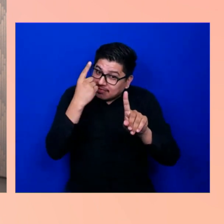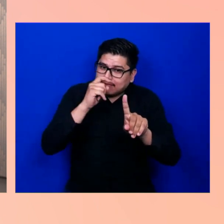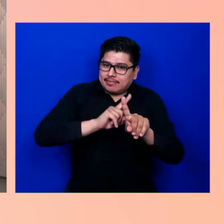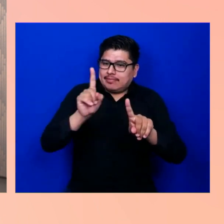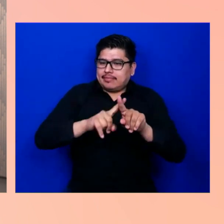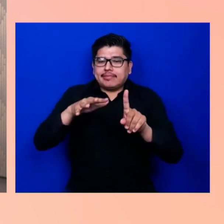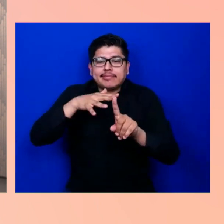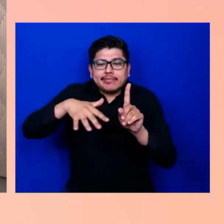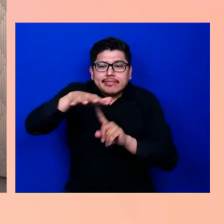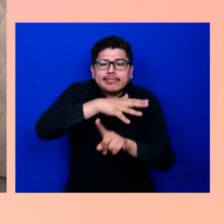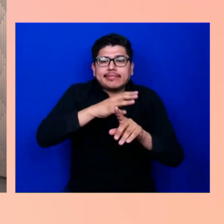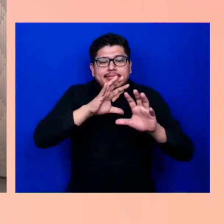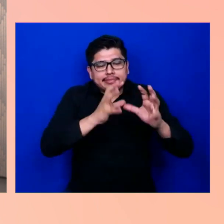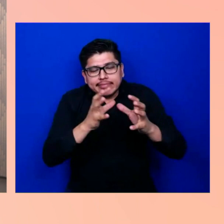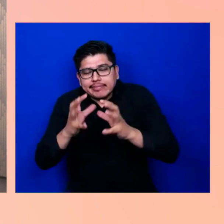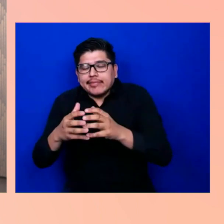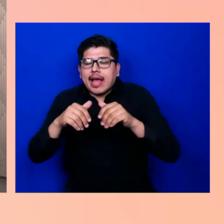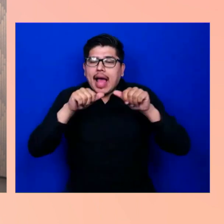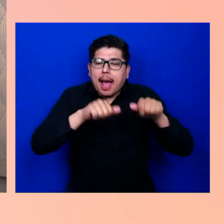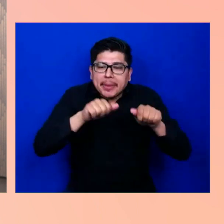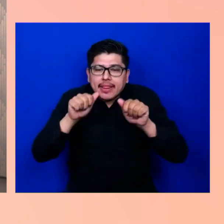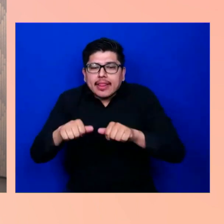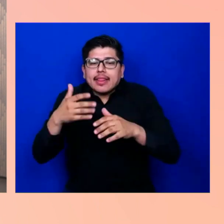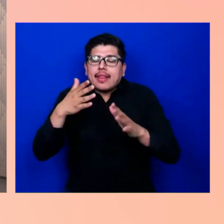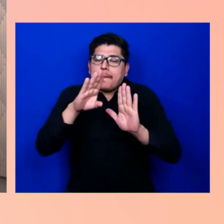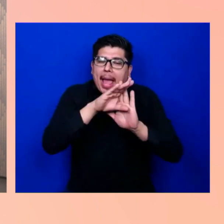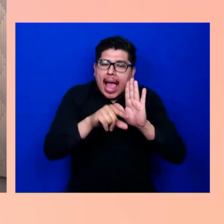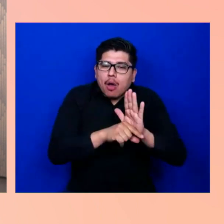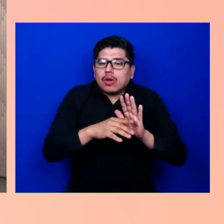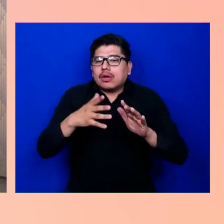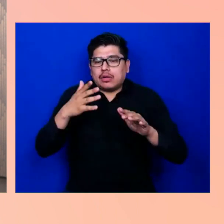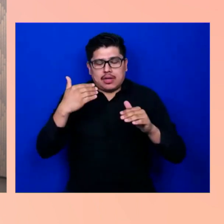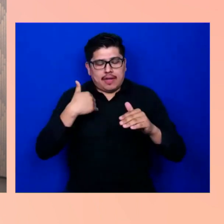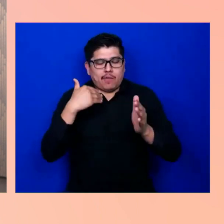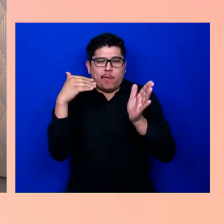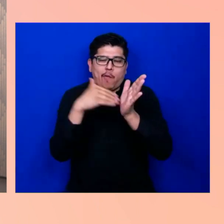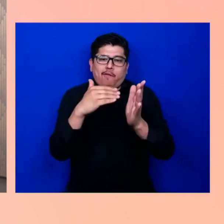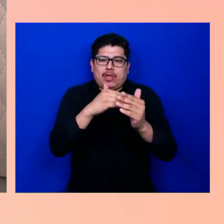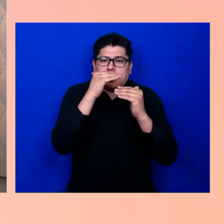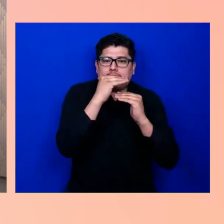and backgrounds that often limit access to opportunity and achievement.